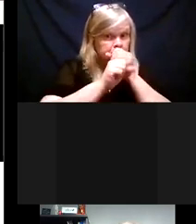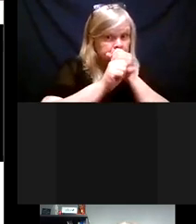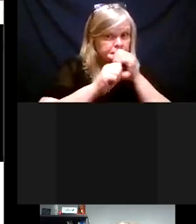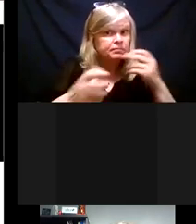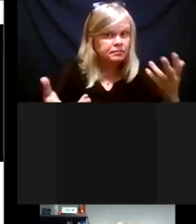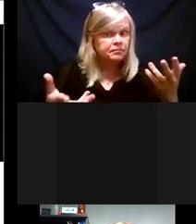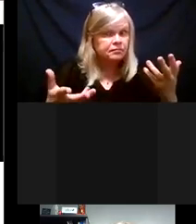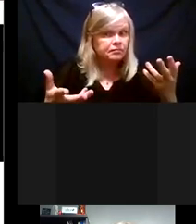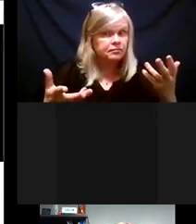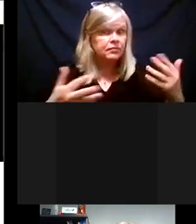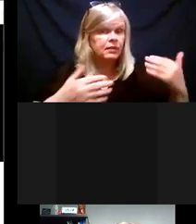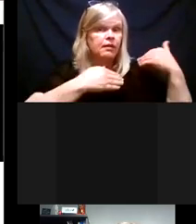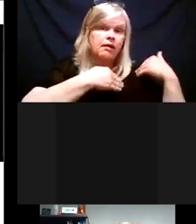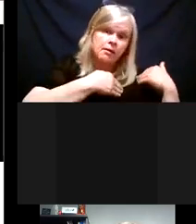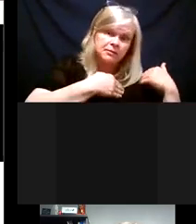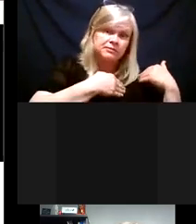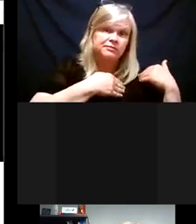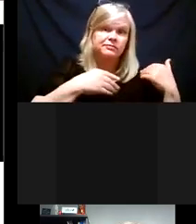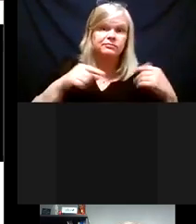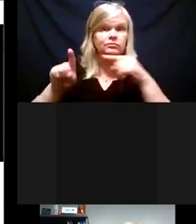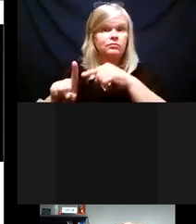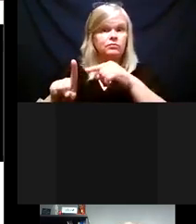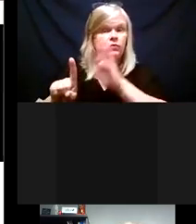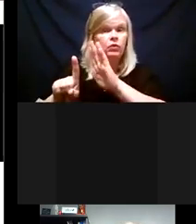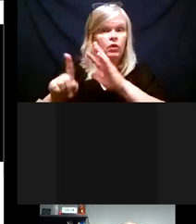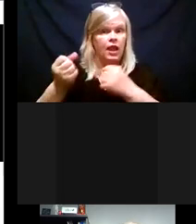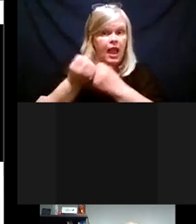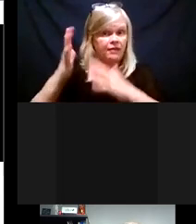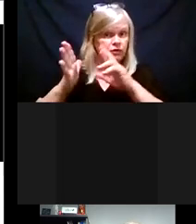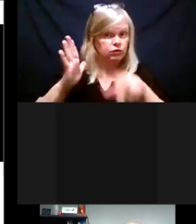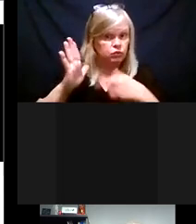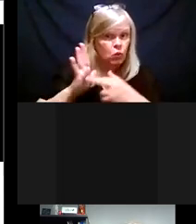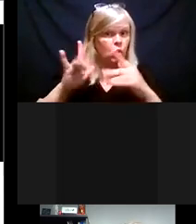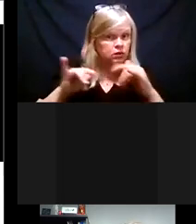THE OBLIGATIONS OF THE ADVOCATE, WHATEVER, IT'S FINE.